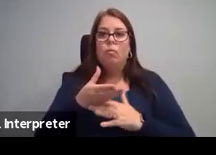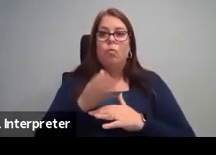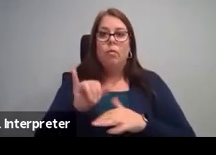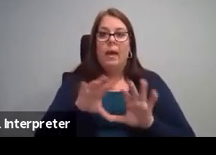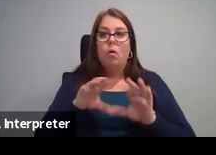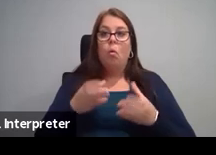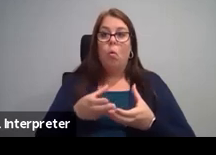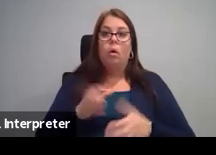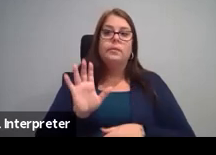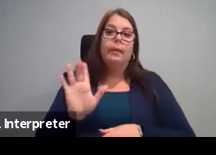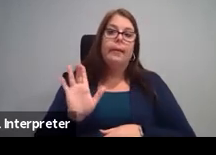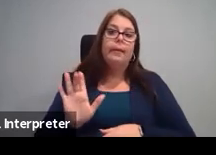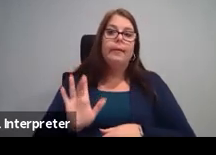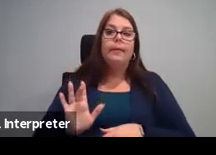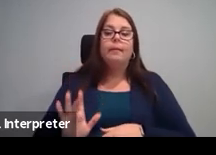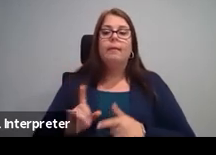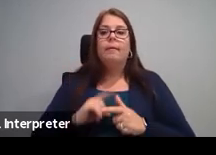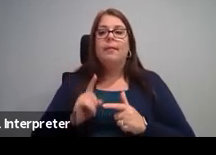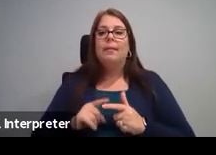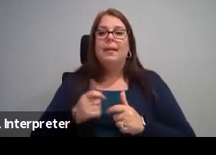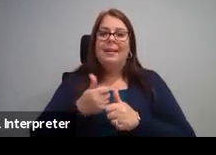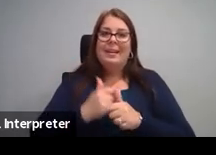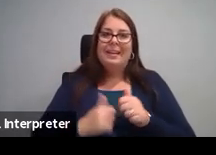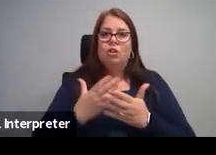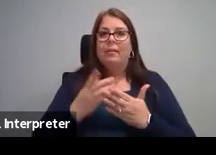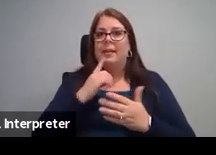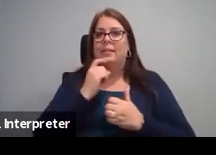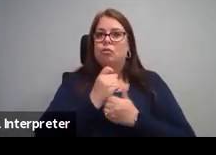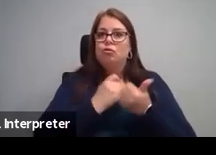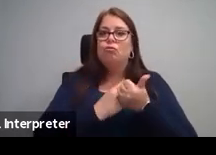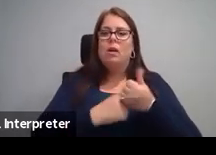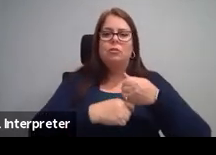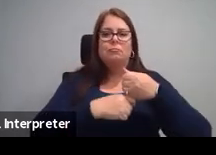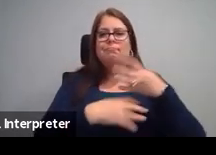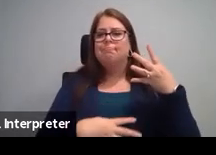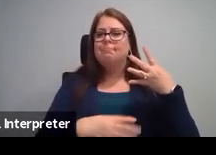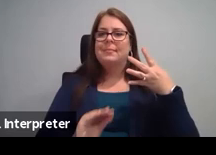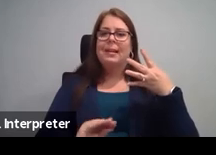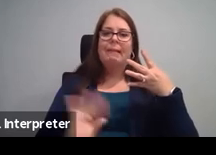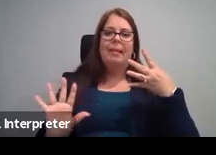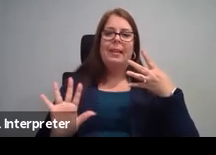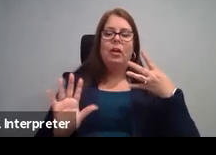Cathy Reznicek: Each thing is Cathy Reznicek: Structured and Cathy Reznicek: Laid out Laurie Arnold: In a particular manner.